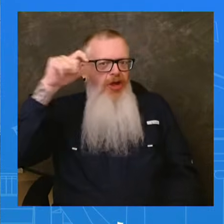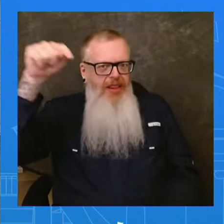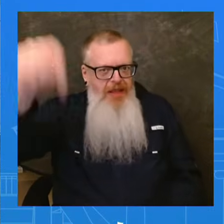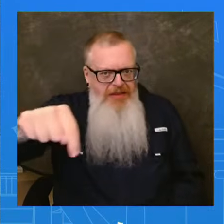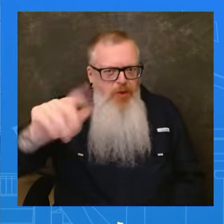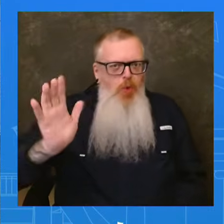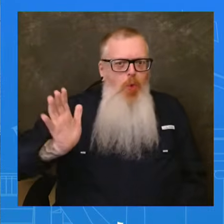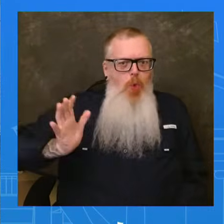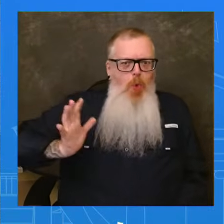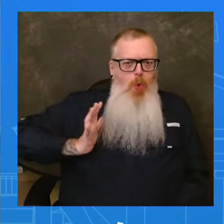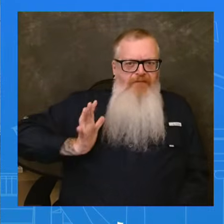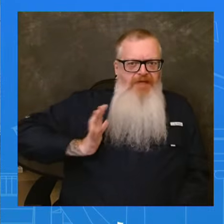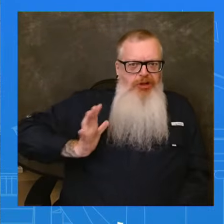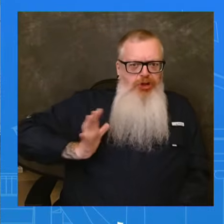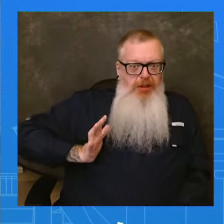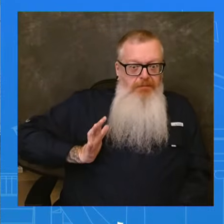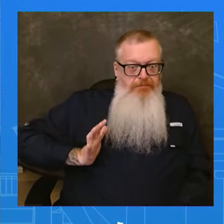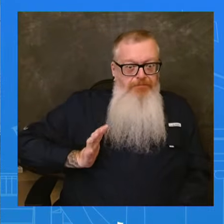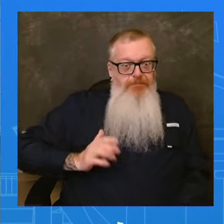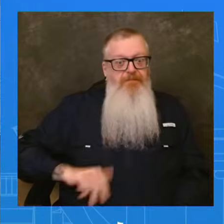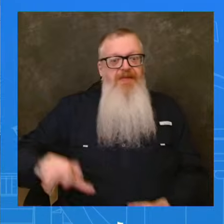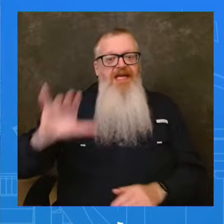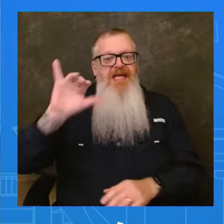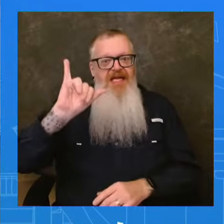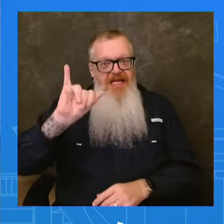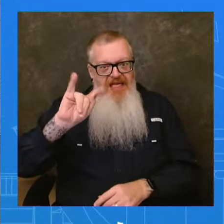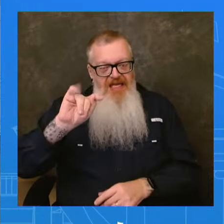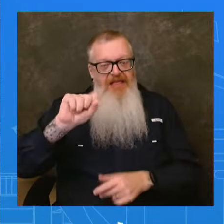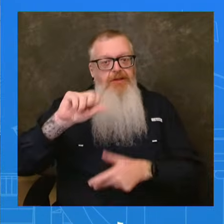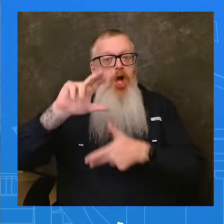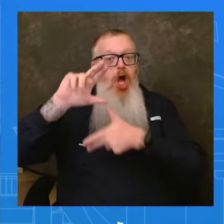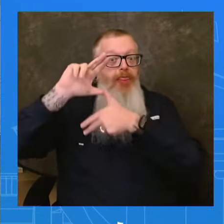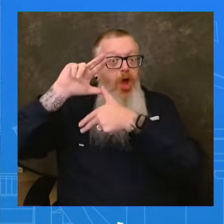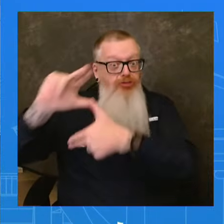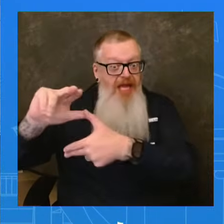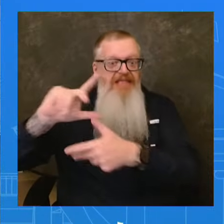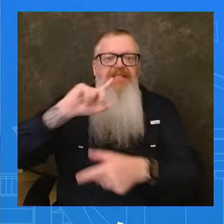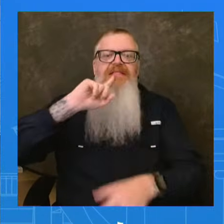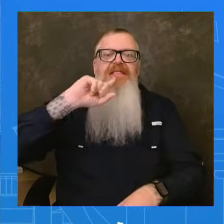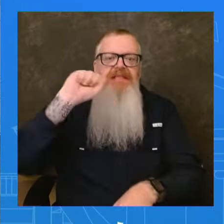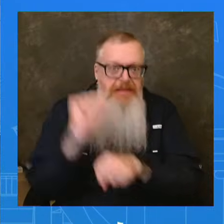It's going to hit the west coast of Florida as a major hurricane, and it will still be a hurricane